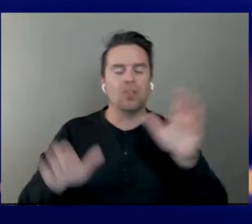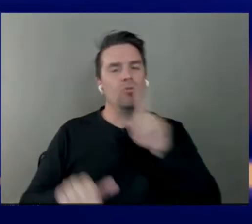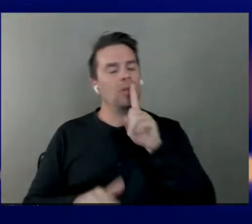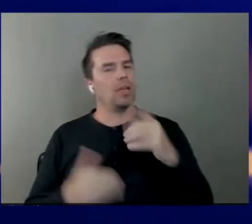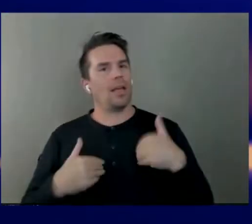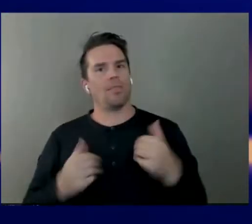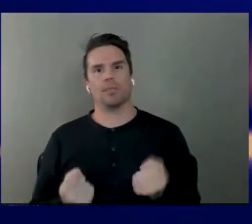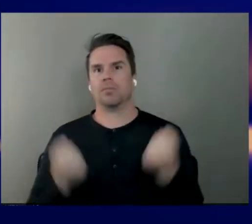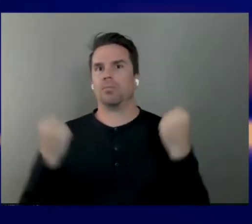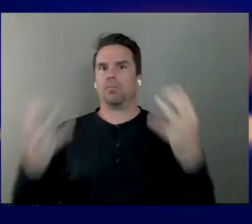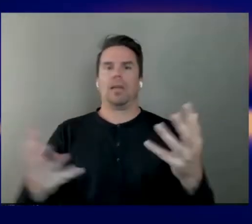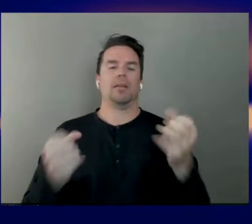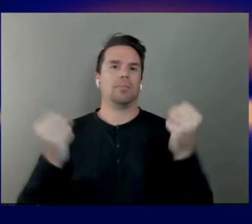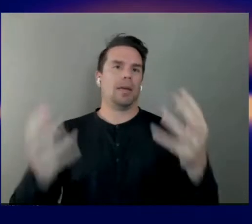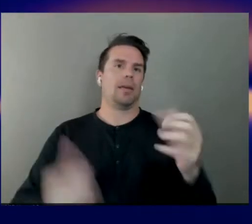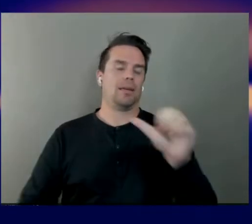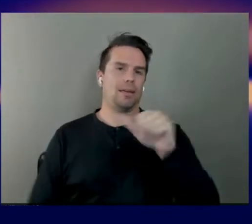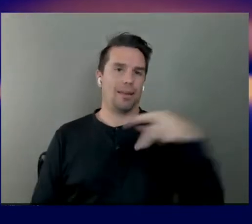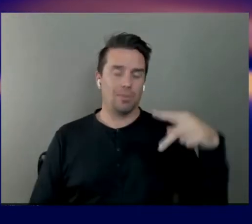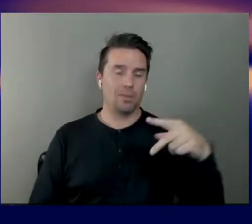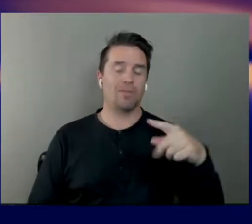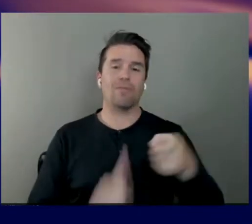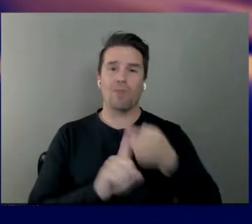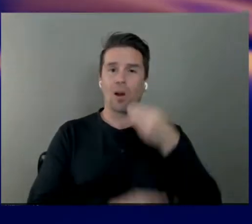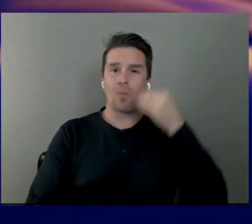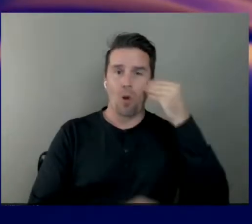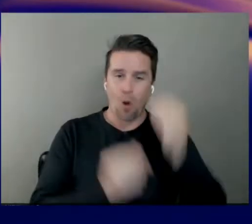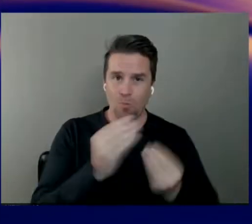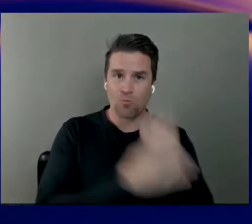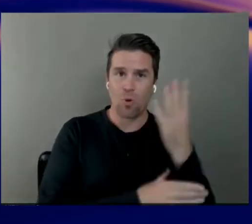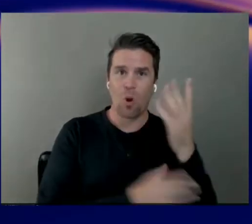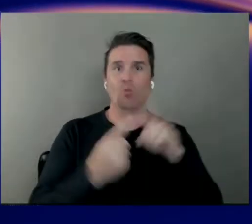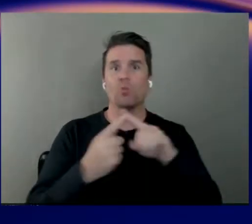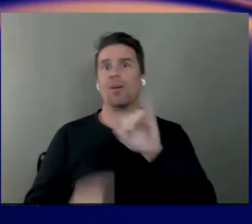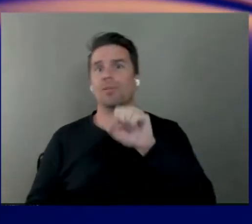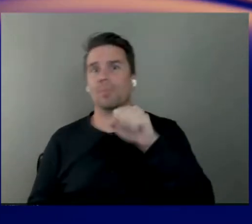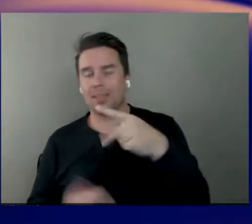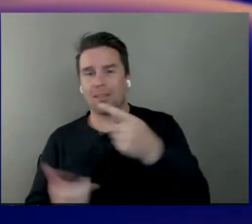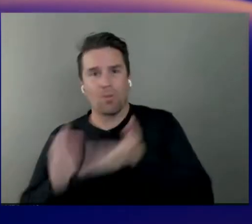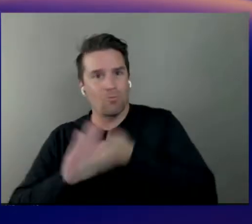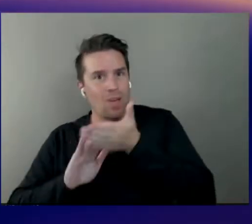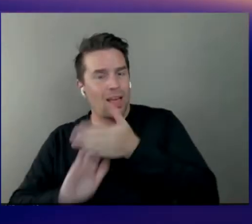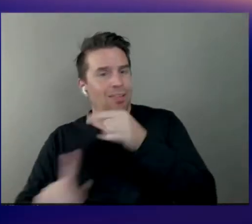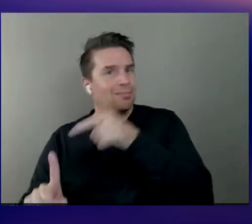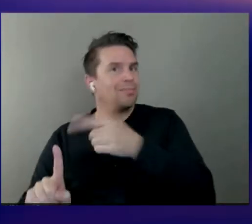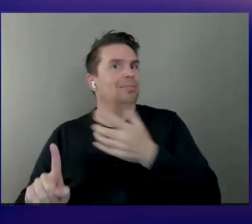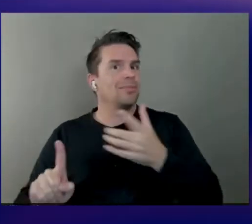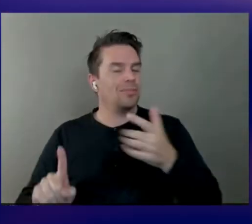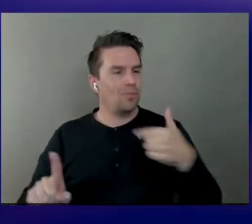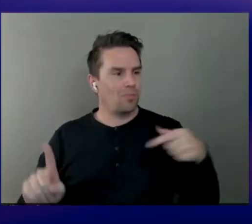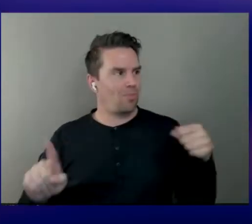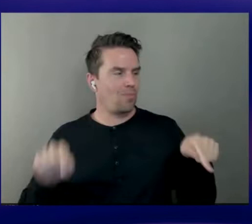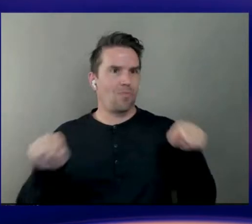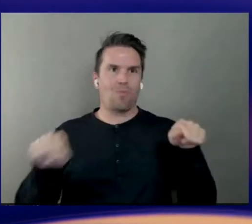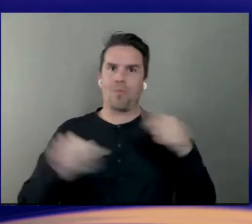from home grown to SV that they wanna run. And so they really need compute resources